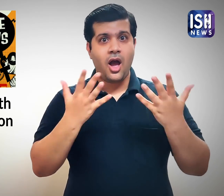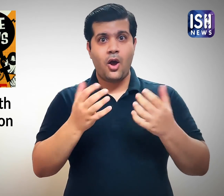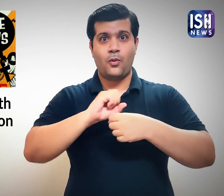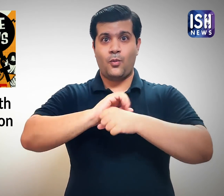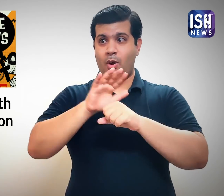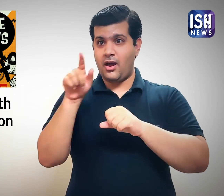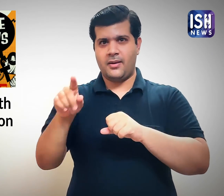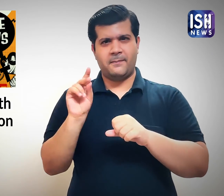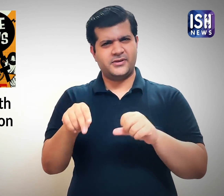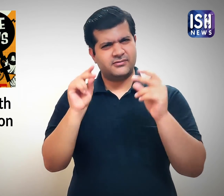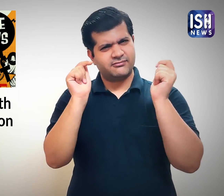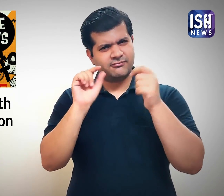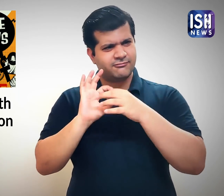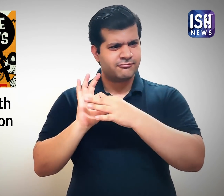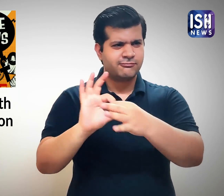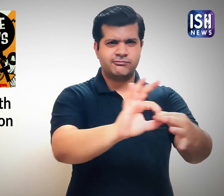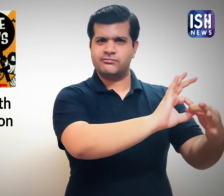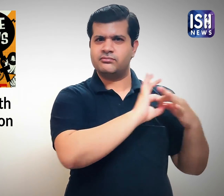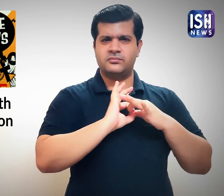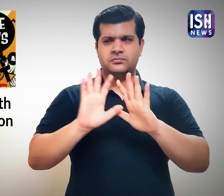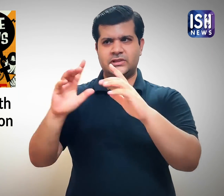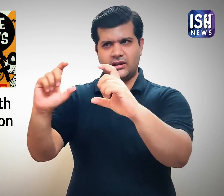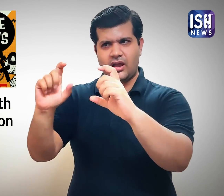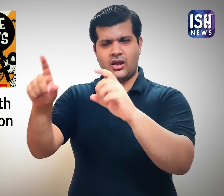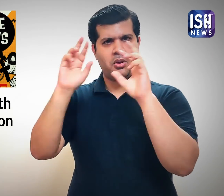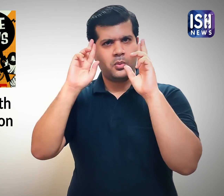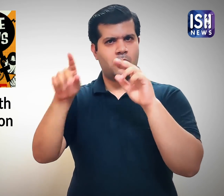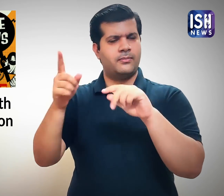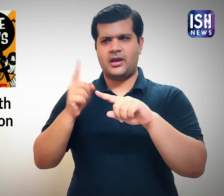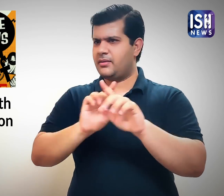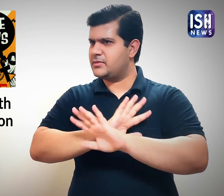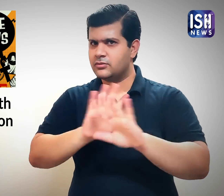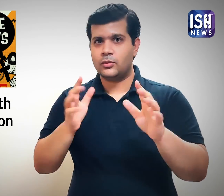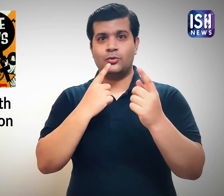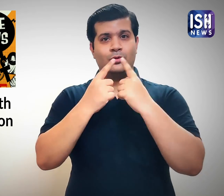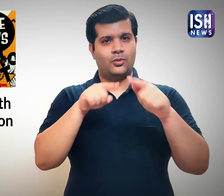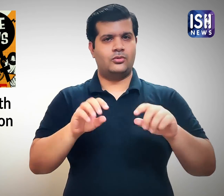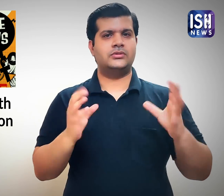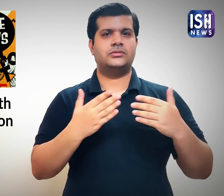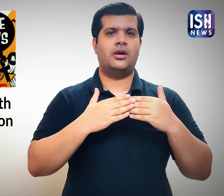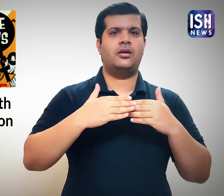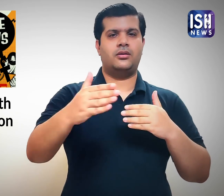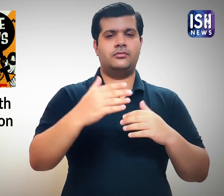We need to be united and share positive talks from now.